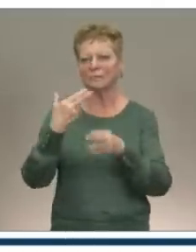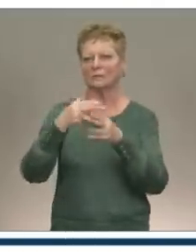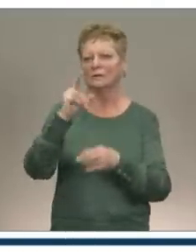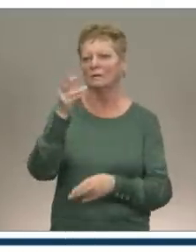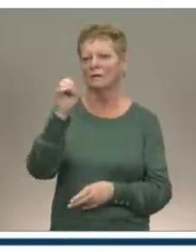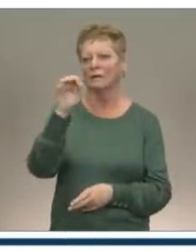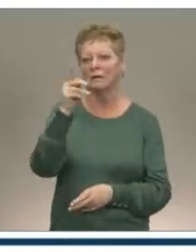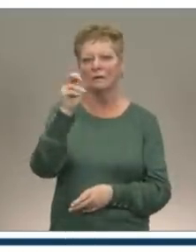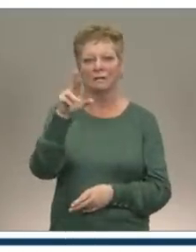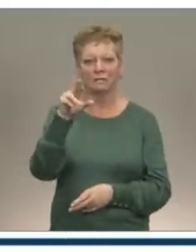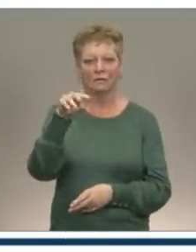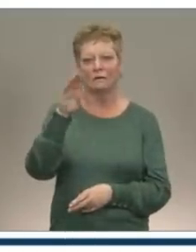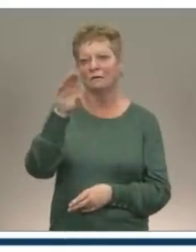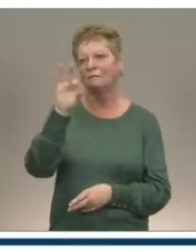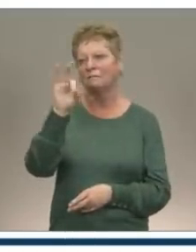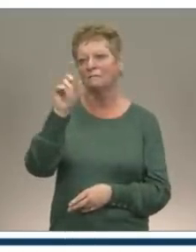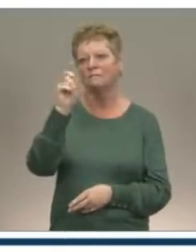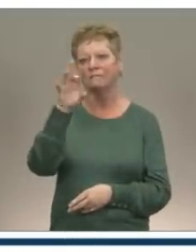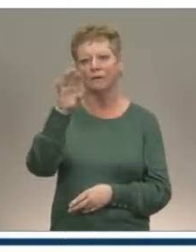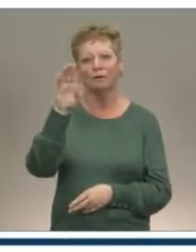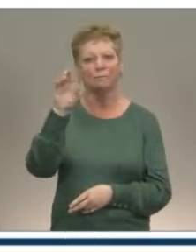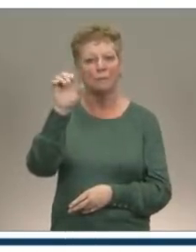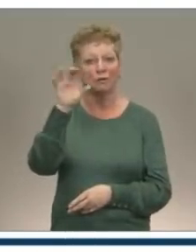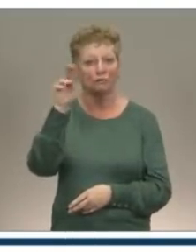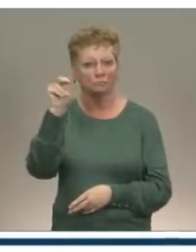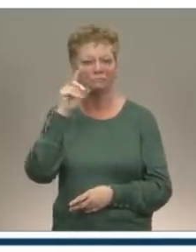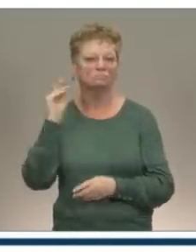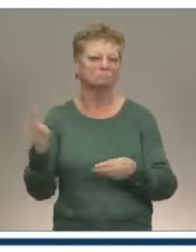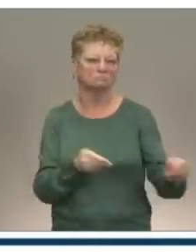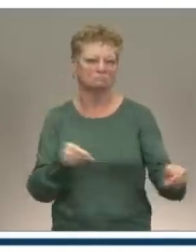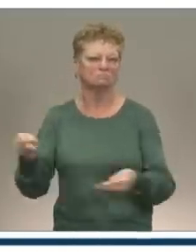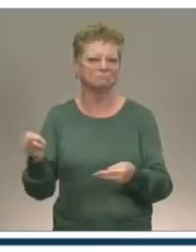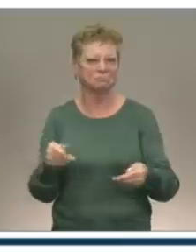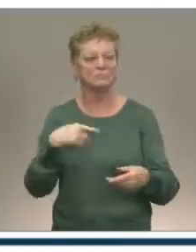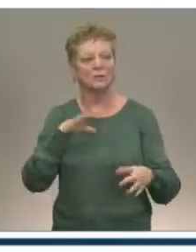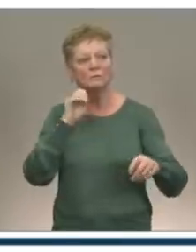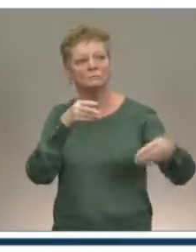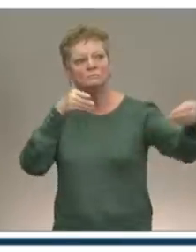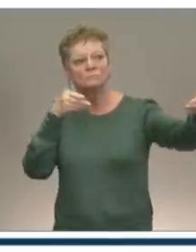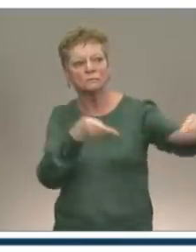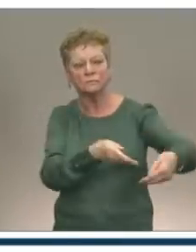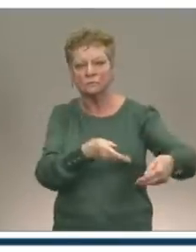your moderator today before we begin allow me to introduce the honorable tim houston premier